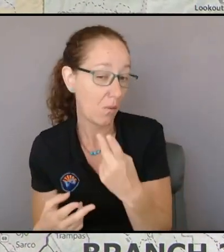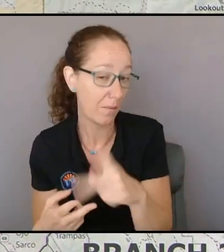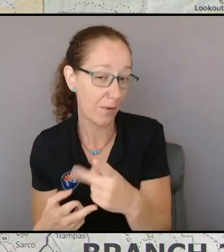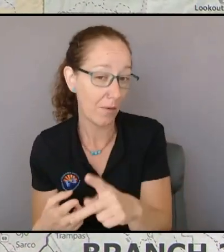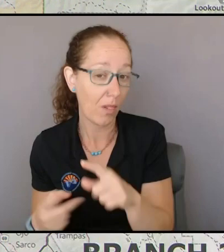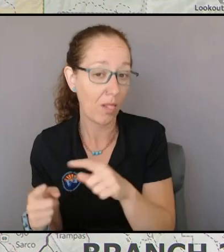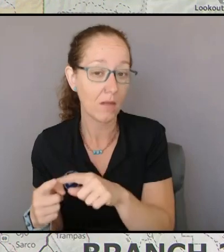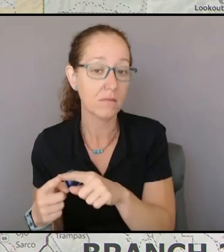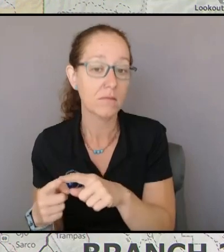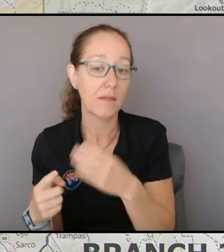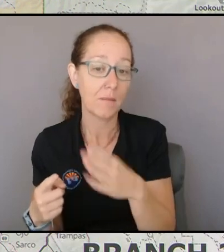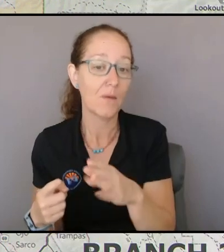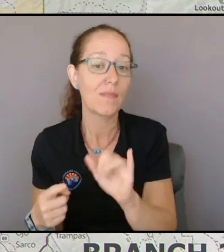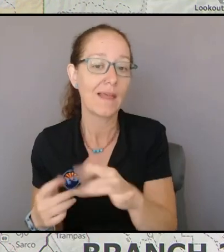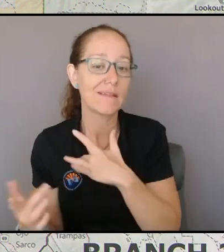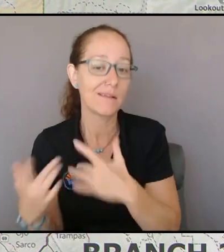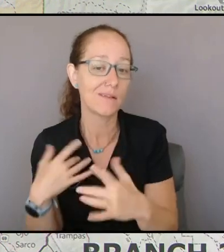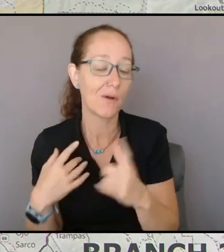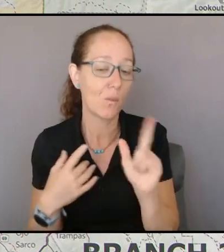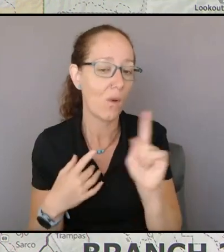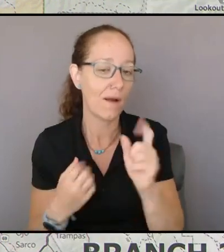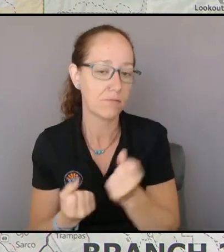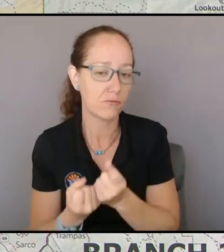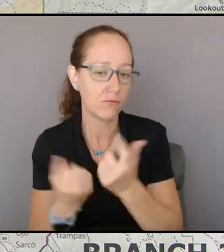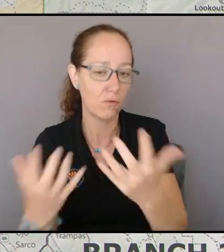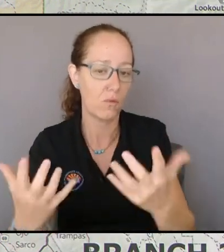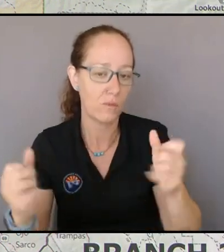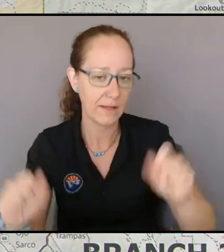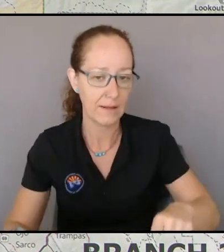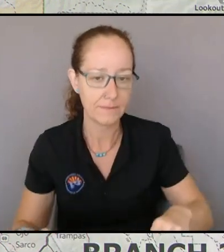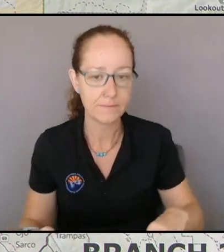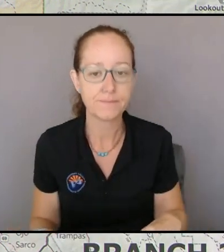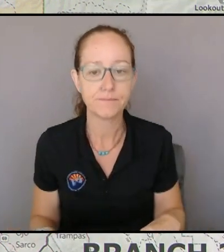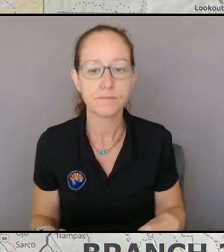the tip here in Kilo and then coming in off of the Angostura,